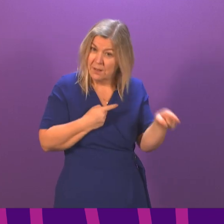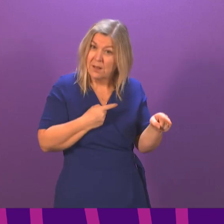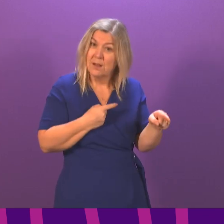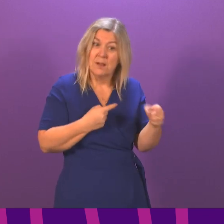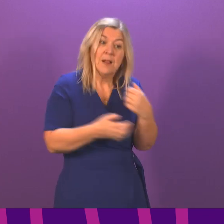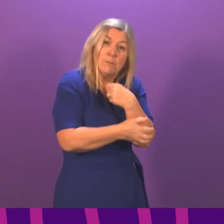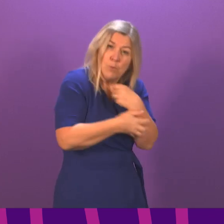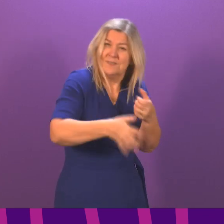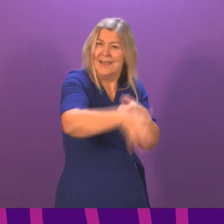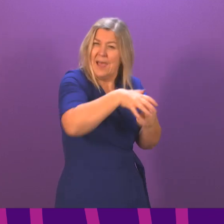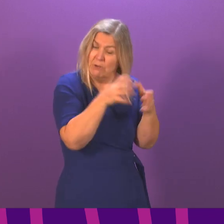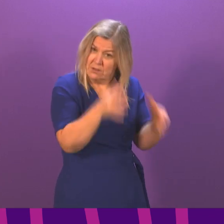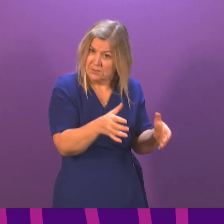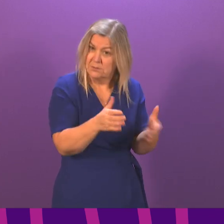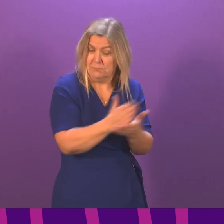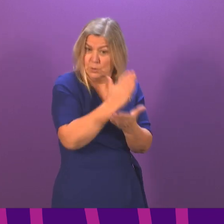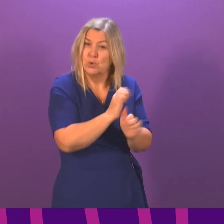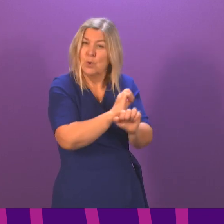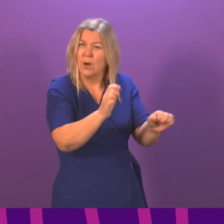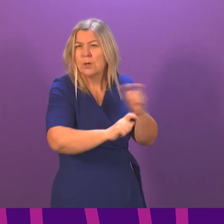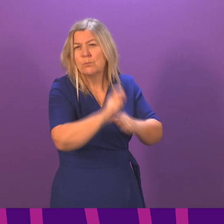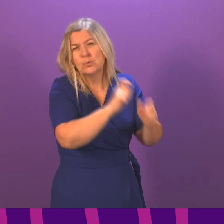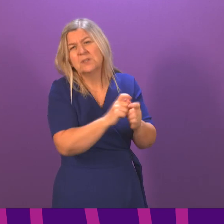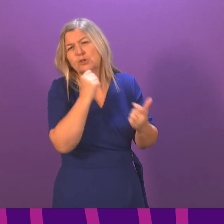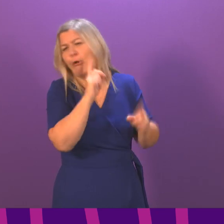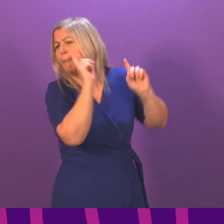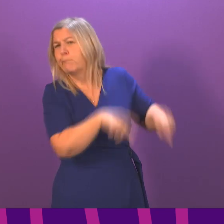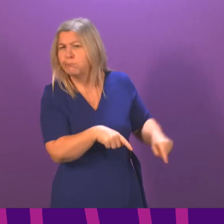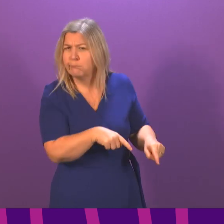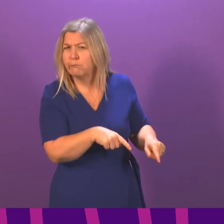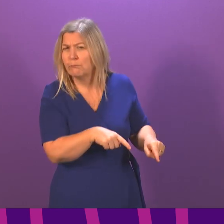and deprivation in order to ensure that those communities are not left behind?